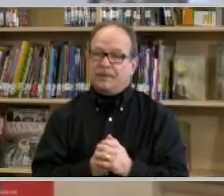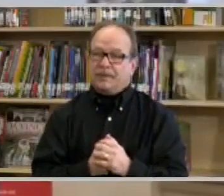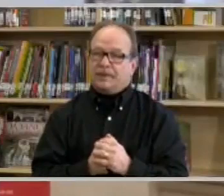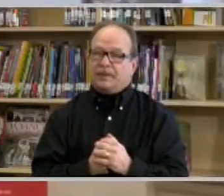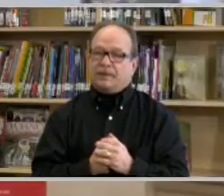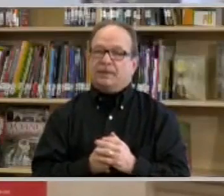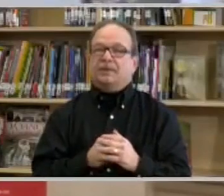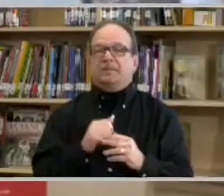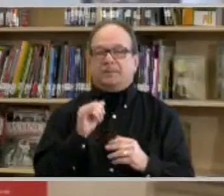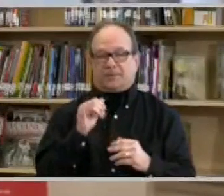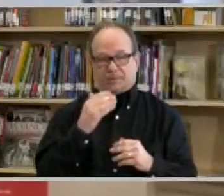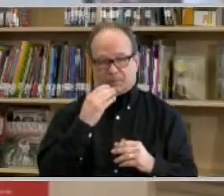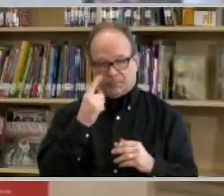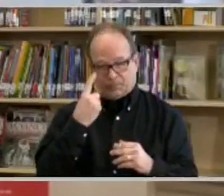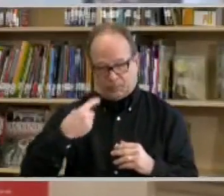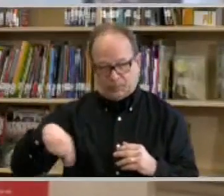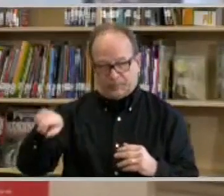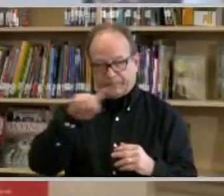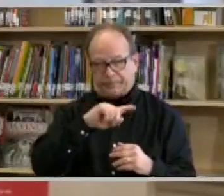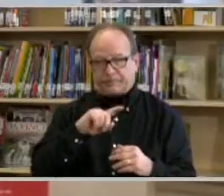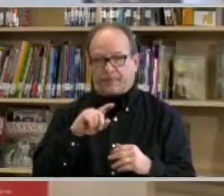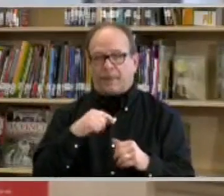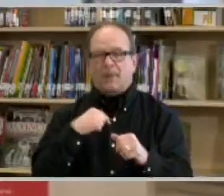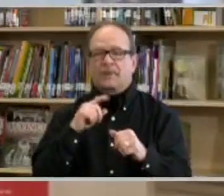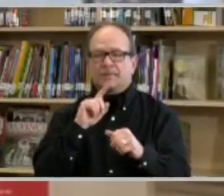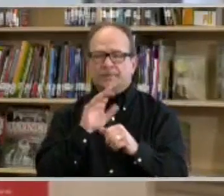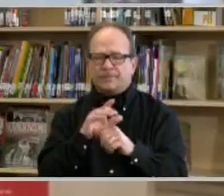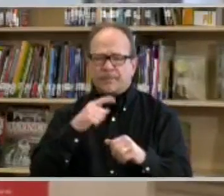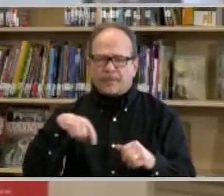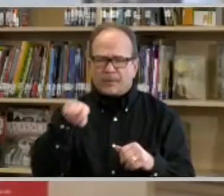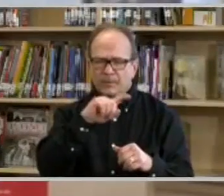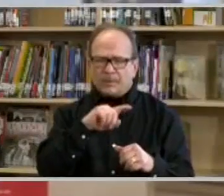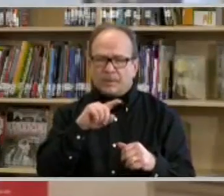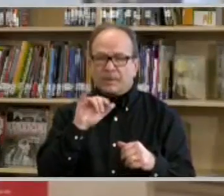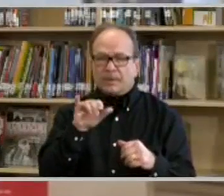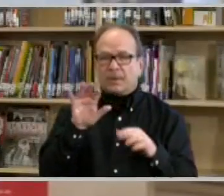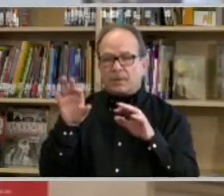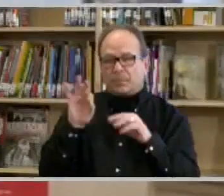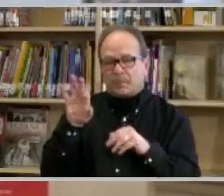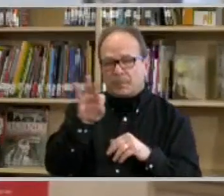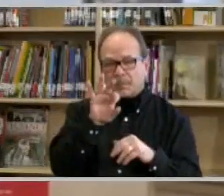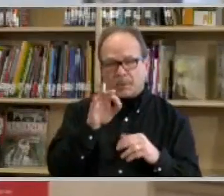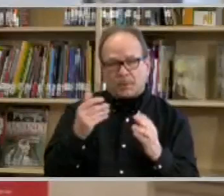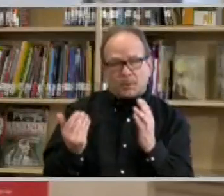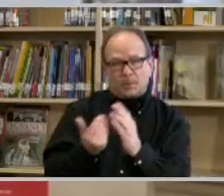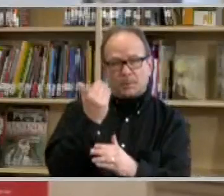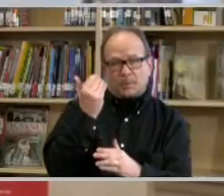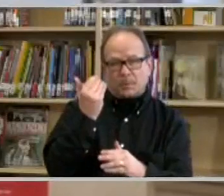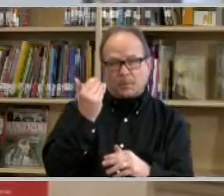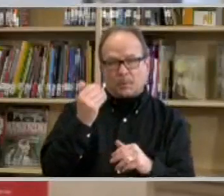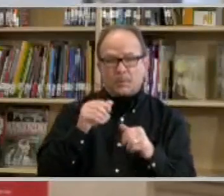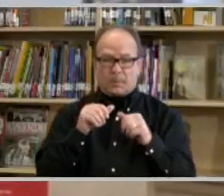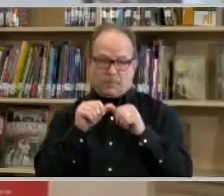IS DOING FANTASTICALLY, AND THAT'S A GOOD THING FOR ALL OF US. BUT I WANT TO ASSURE YOU THAT